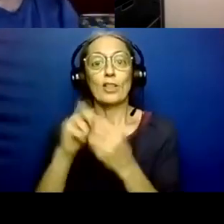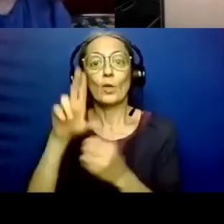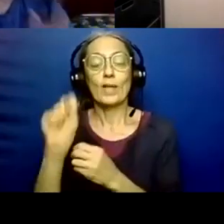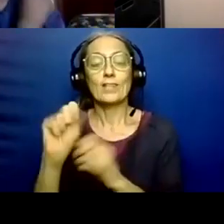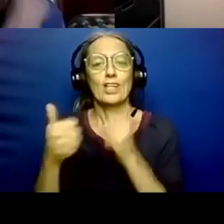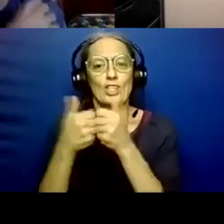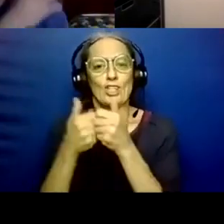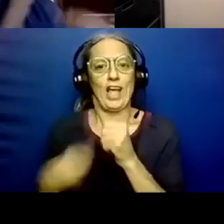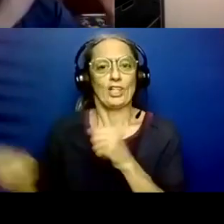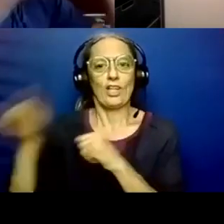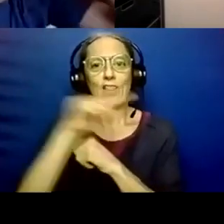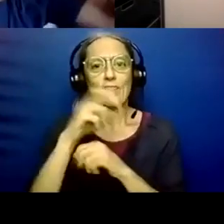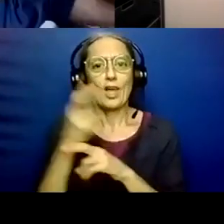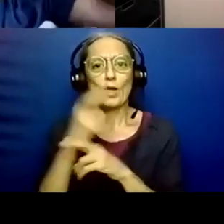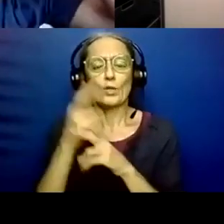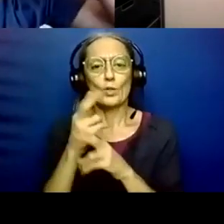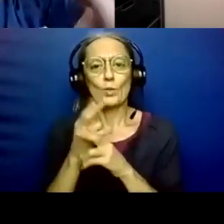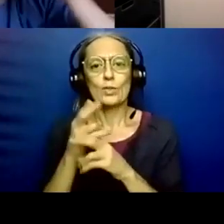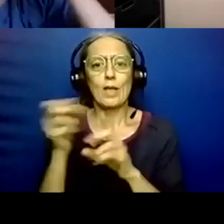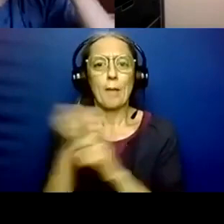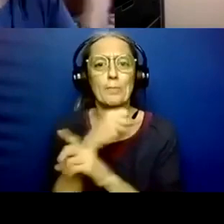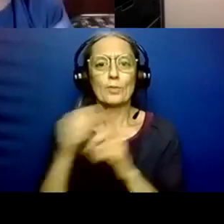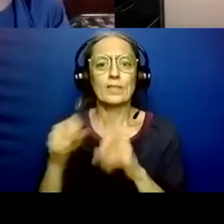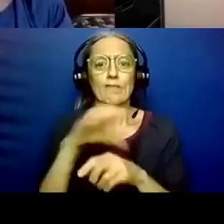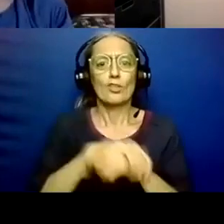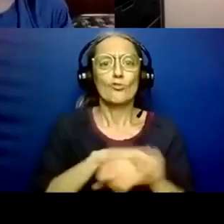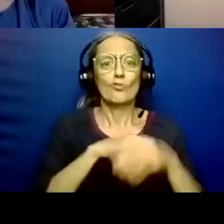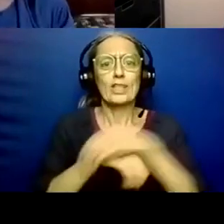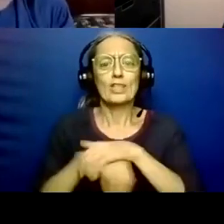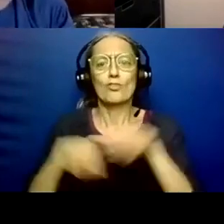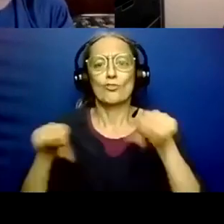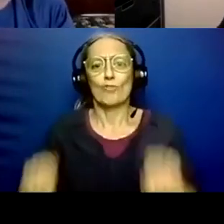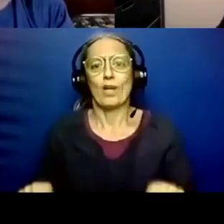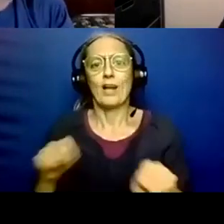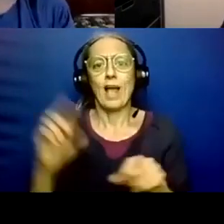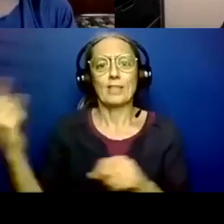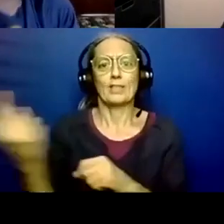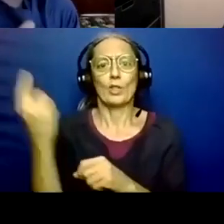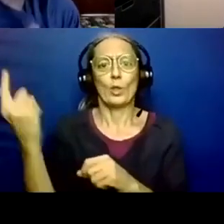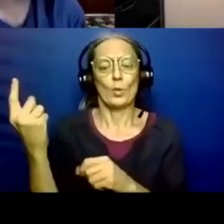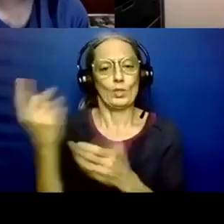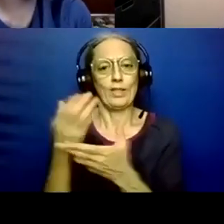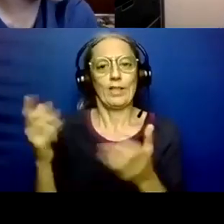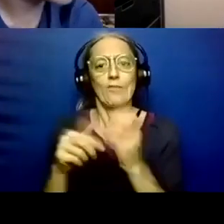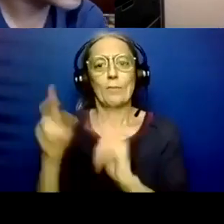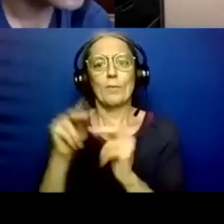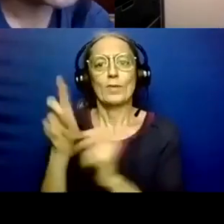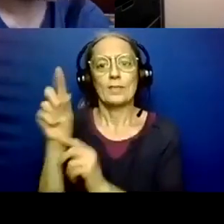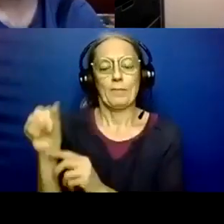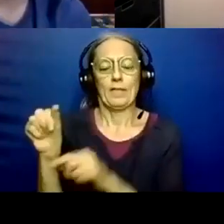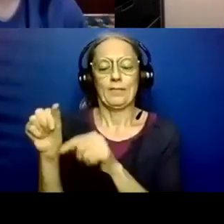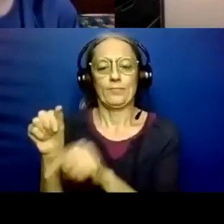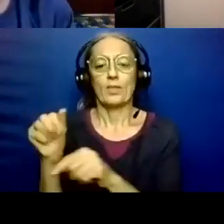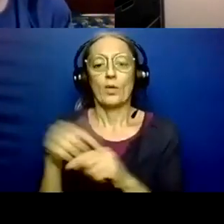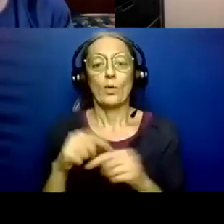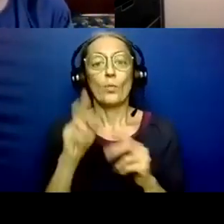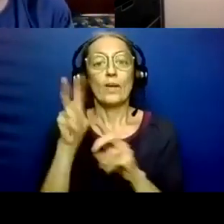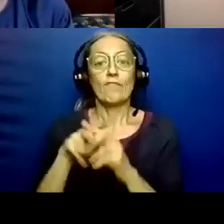of abusive restraint and seclusion practices against students with disabilities. We filed comments recommending that the diagnostic criteria